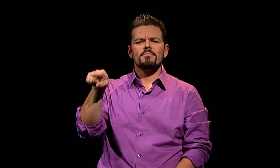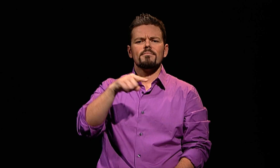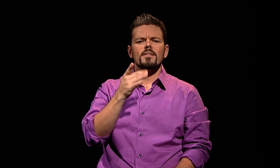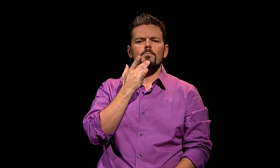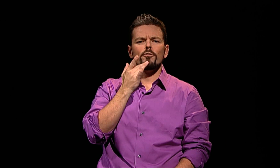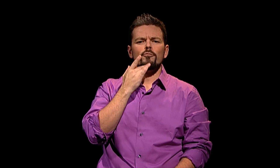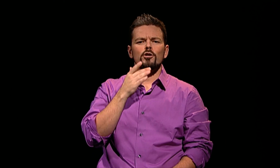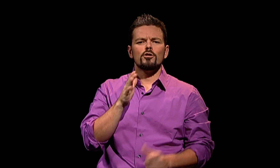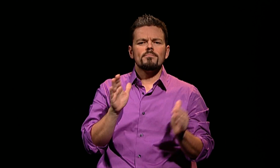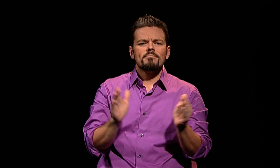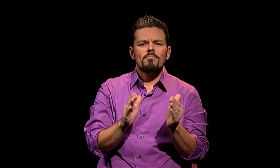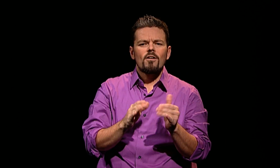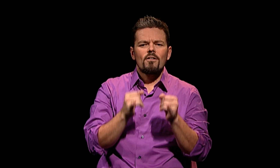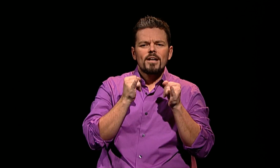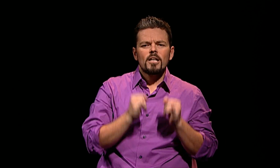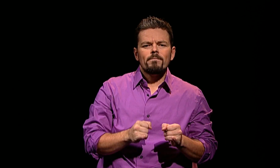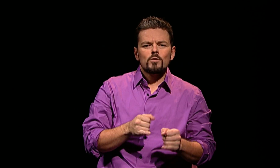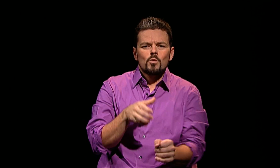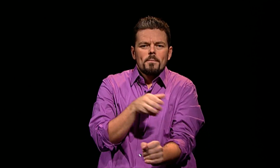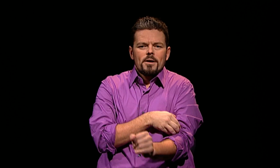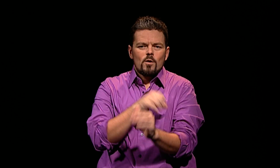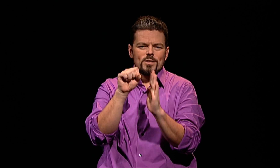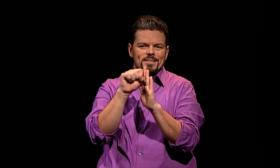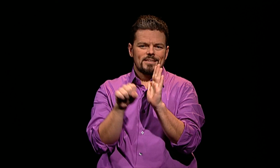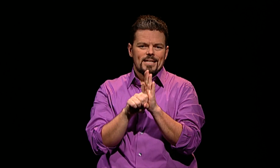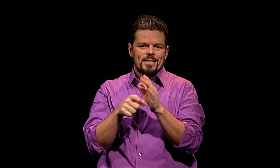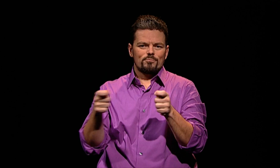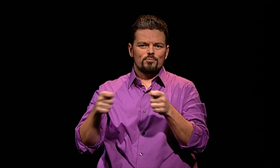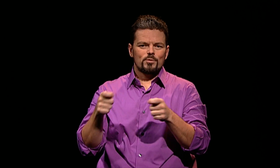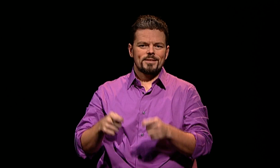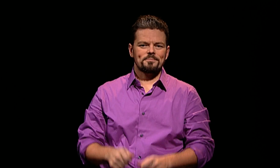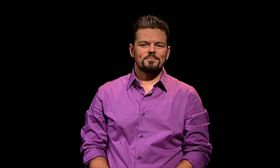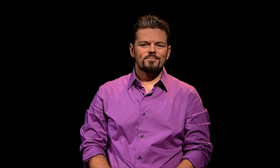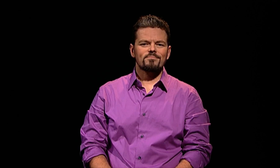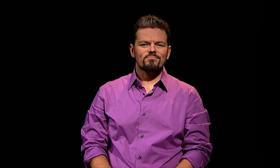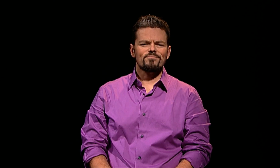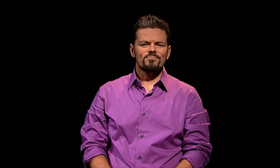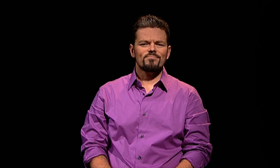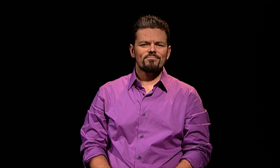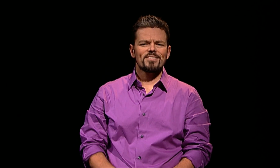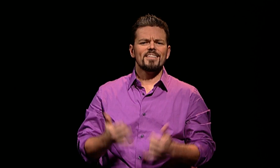IN FAVOR OF INDIVIDUAL AND POWERFUL STATES' RIGHTS.